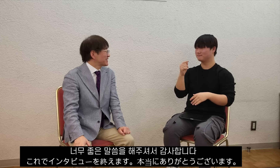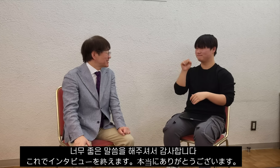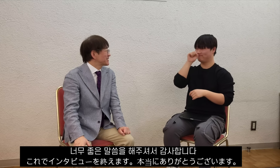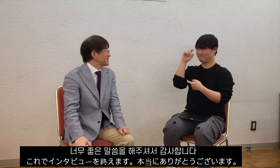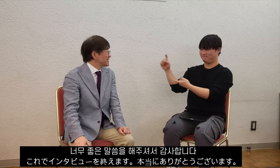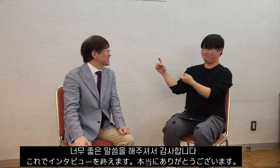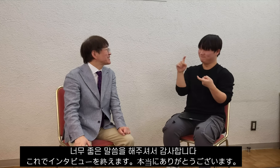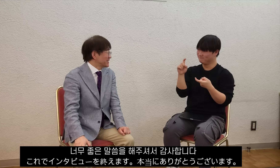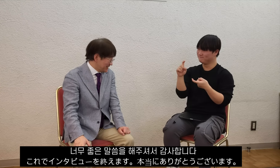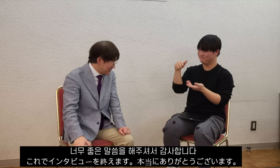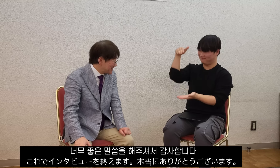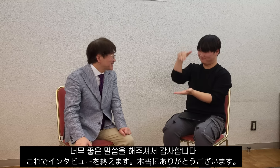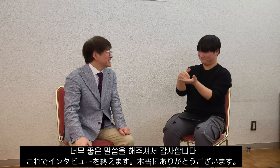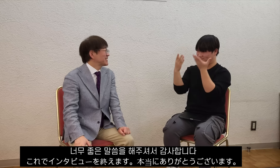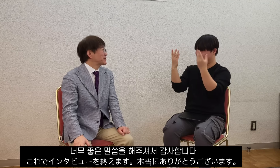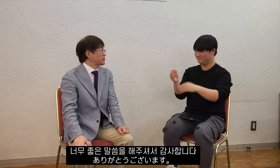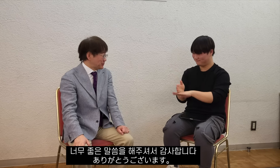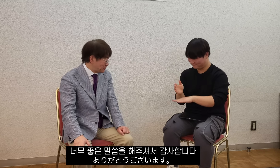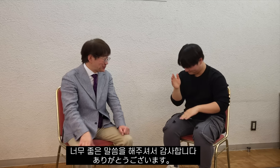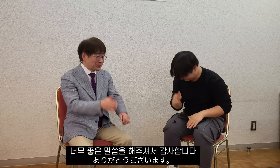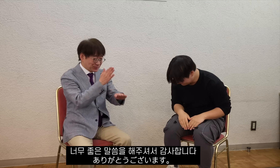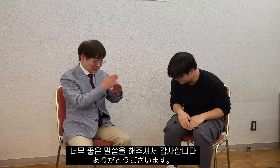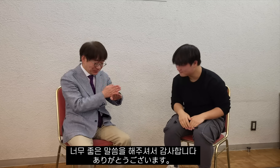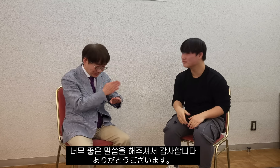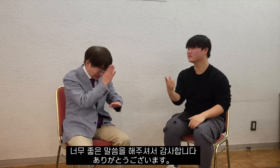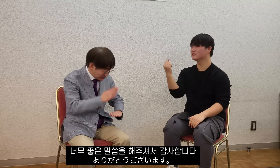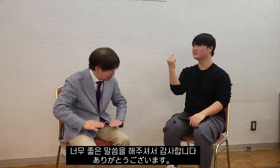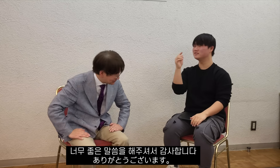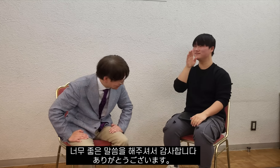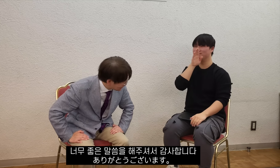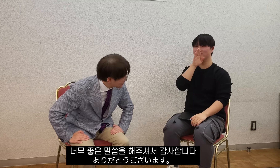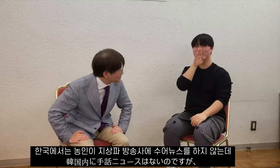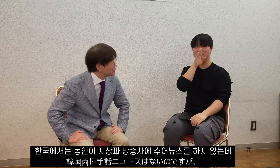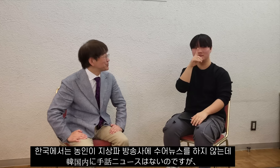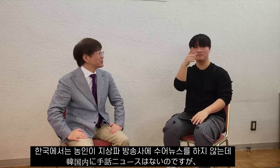Thank you for your kind words.